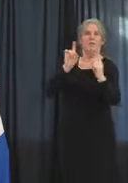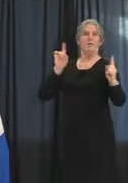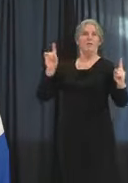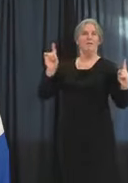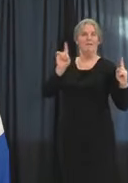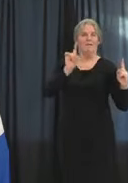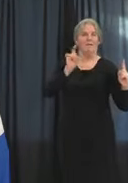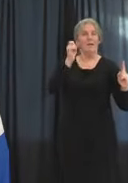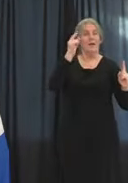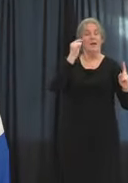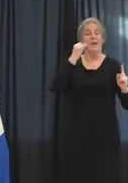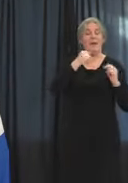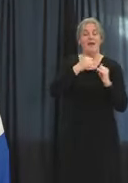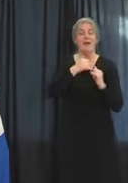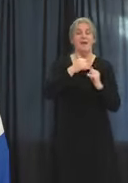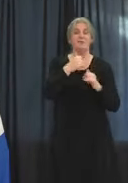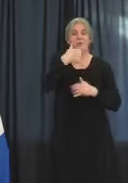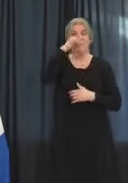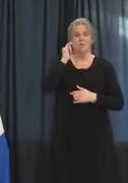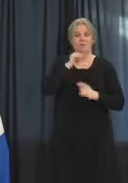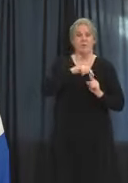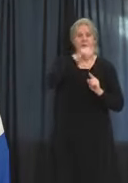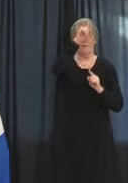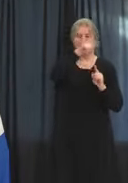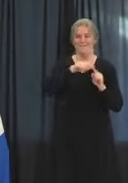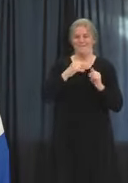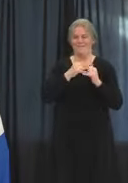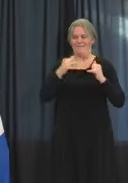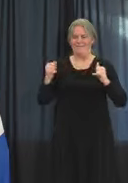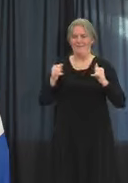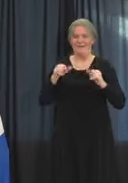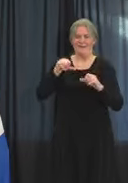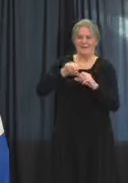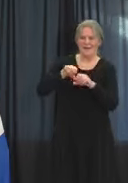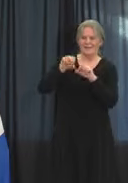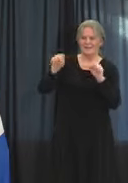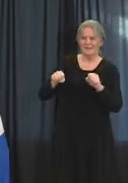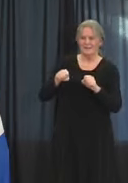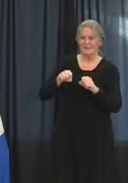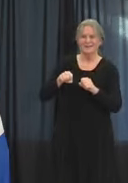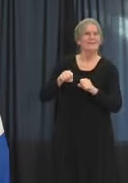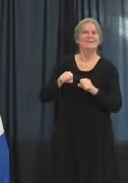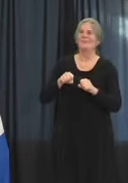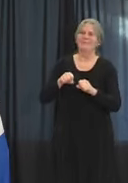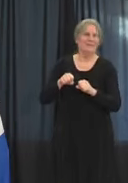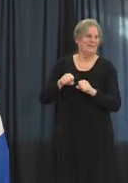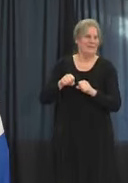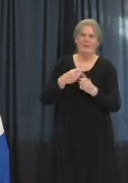On the other side, if you're crossing a border, coming into the Yukon, going to gas stations